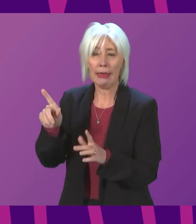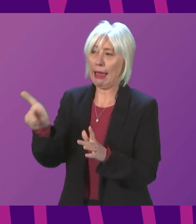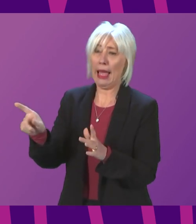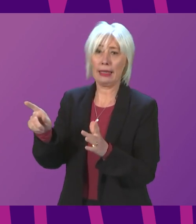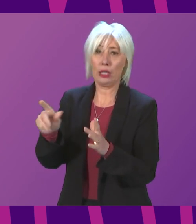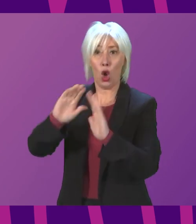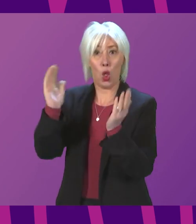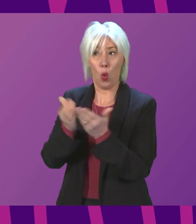and a global sense.